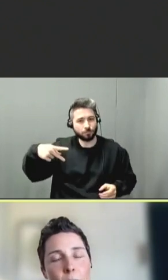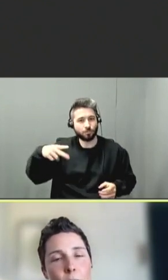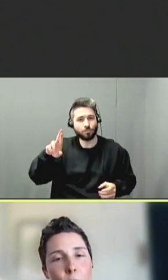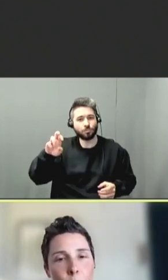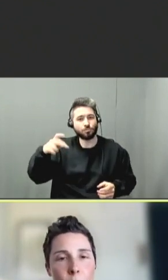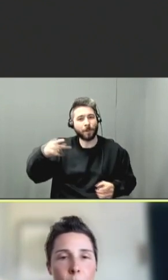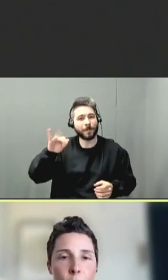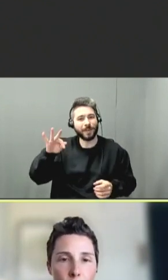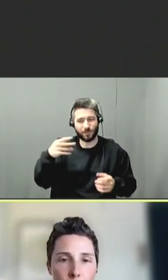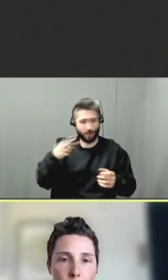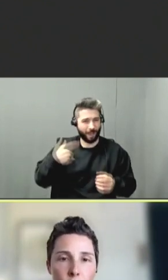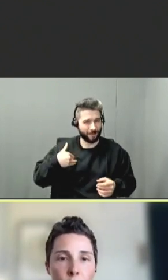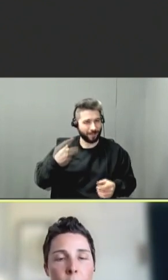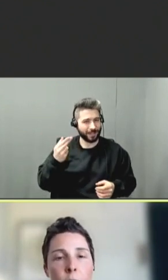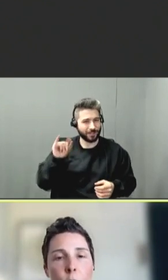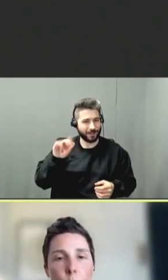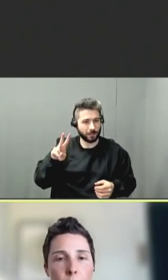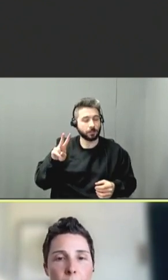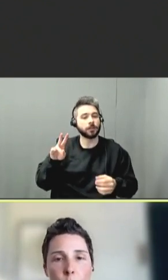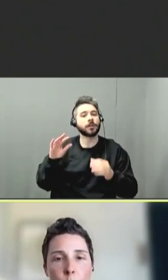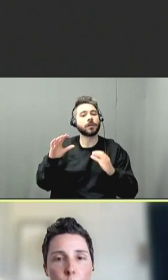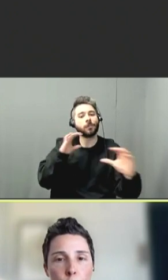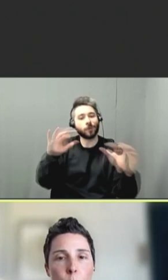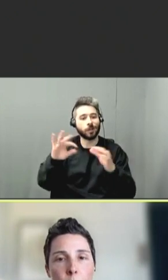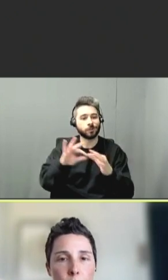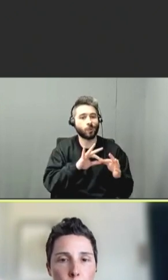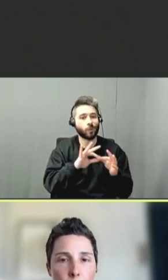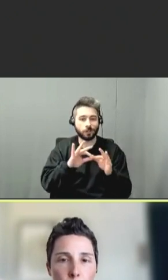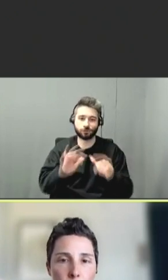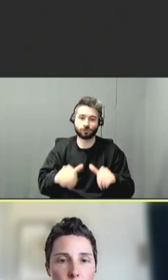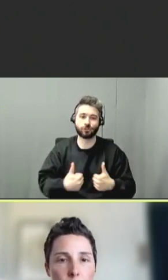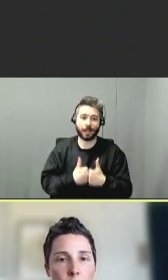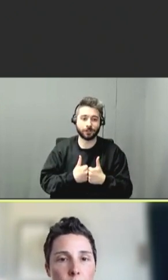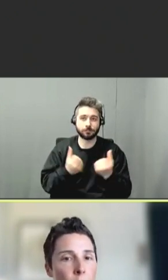and coordination was another challenge coordinating with multiple health departments,